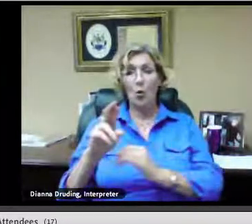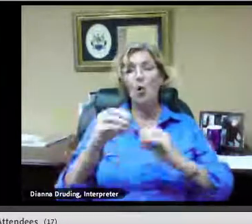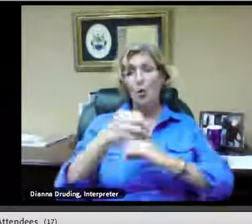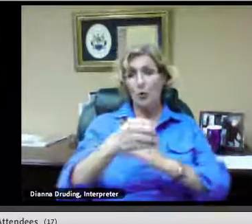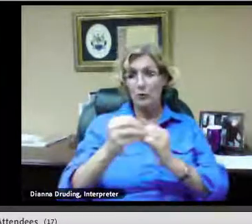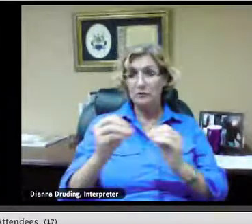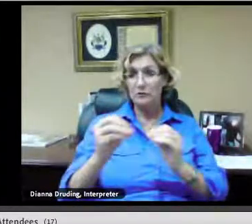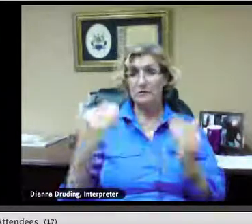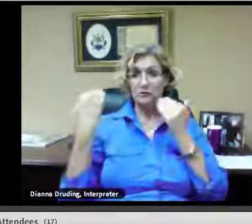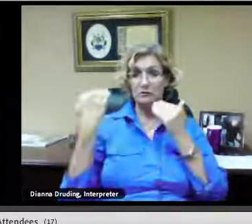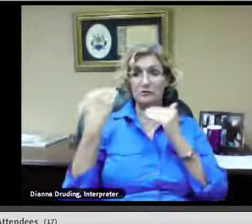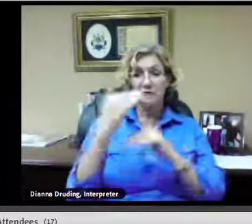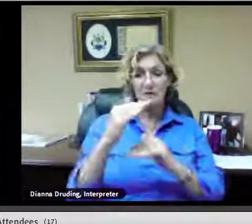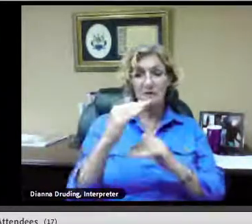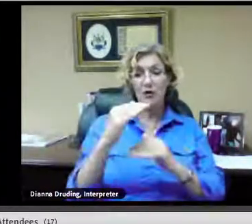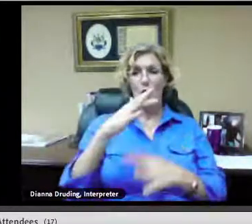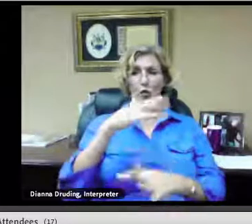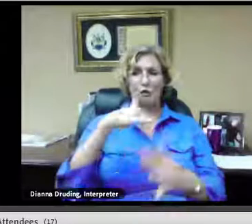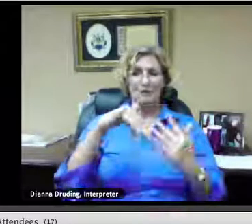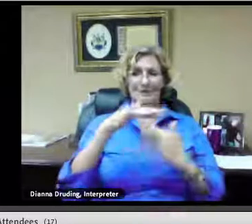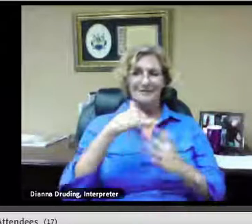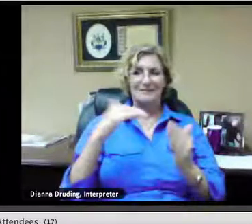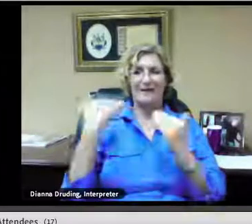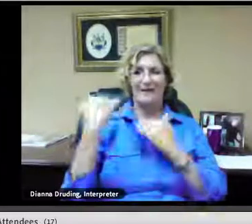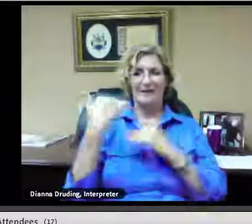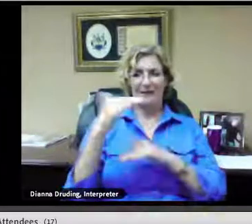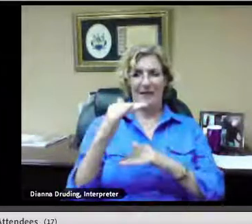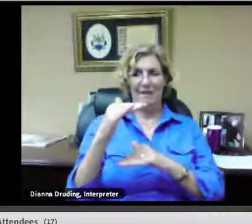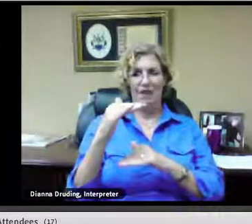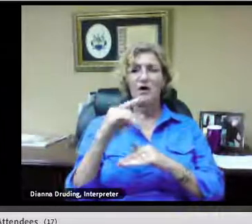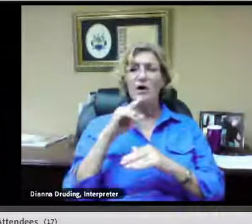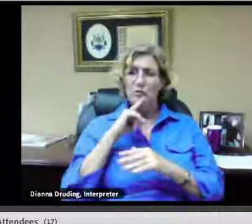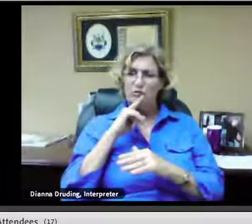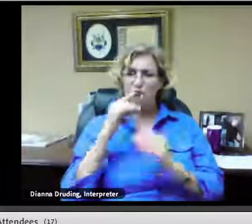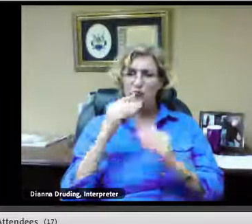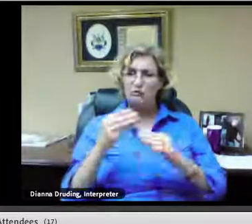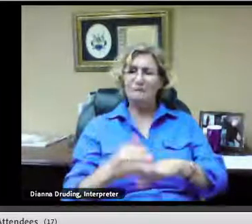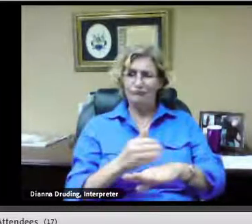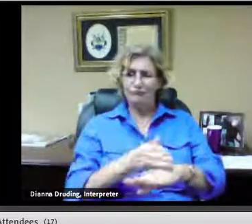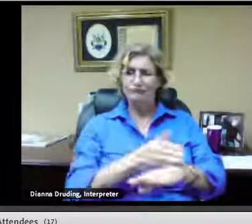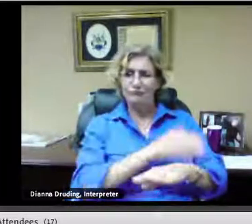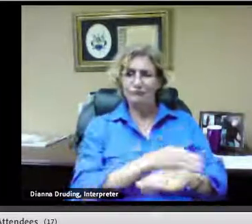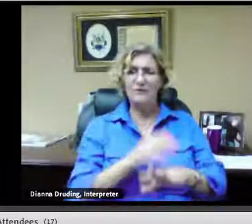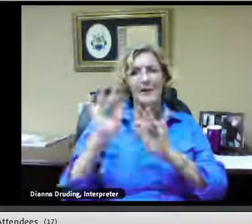you know, seeing with the eyes of another, whether or not those eyes can see, listening with the ears of another,